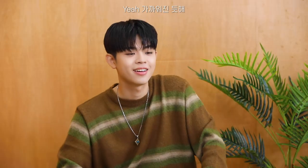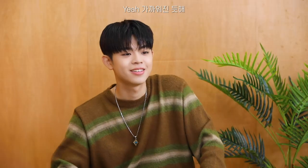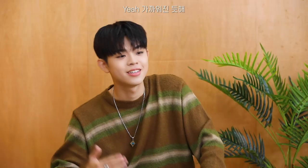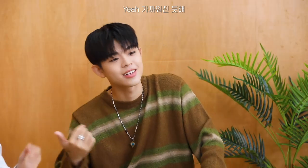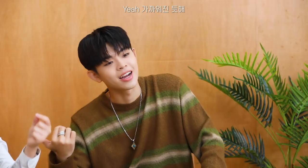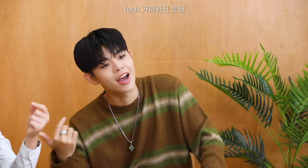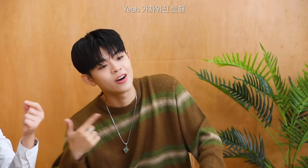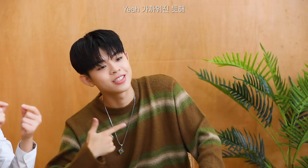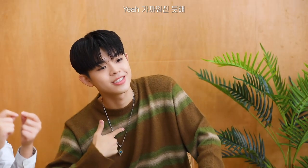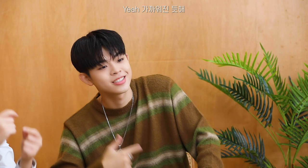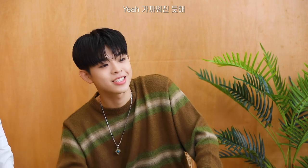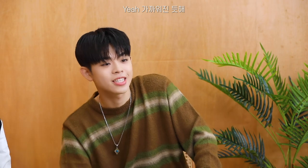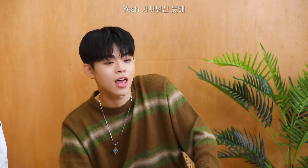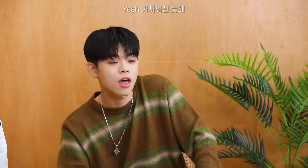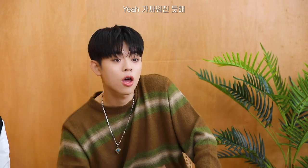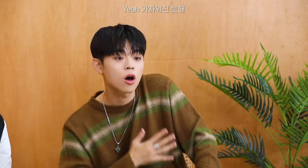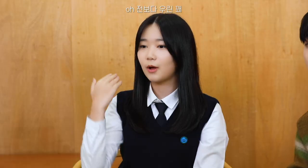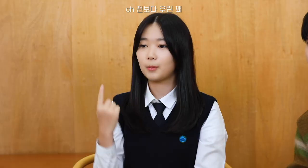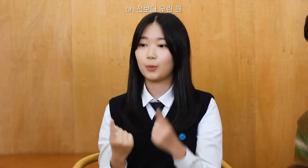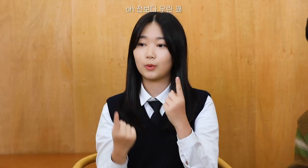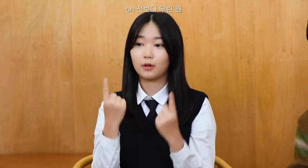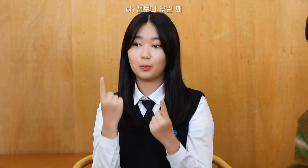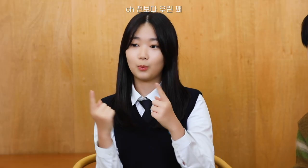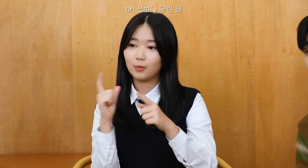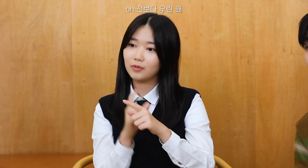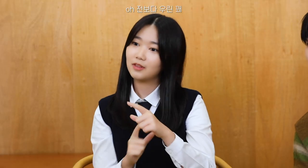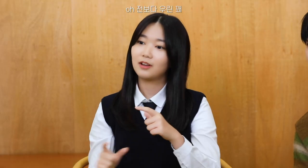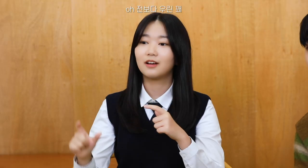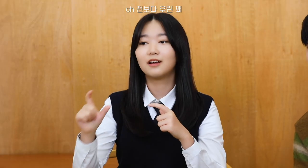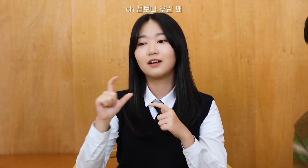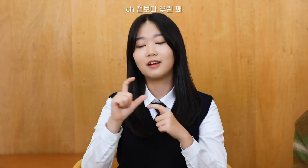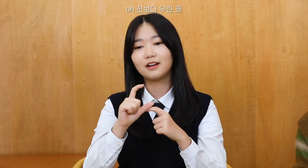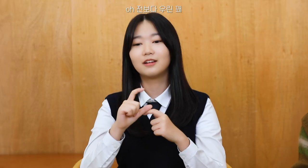Yeah it seems like oh we're getting a bit closer